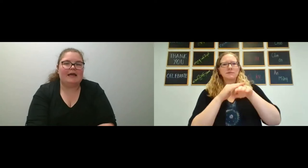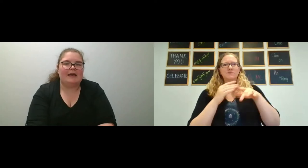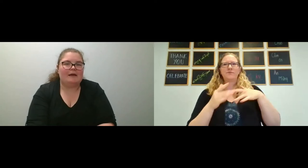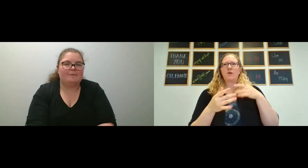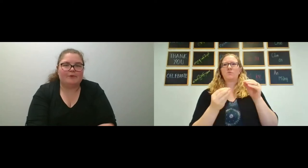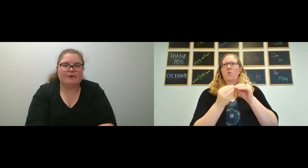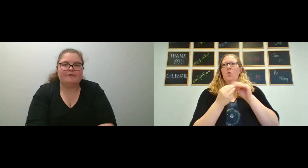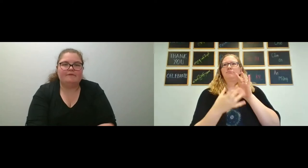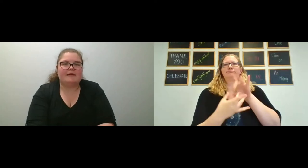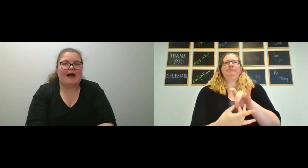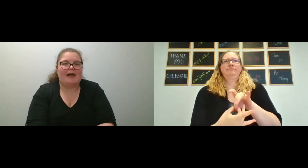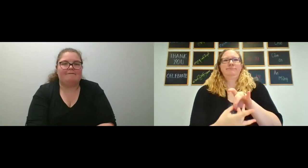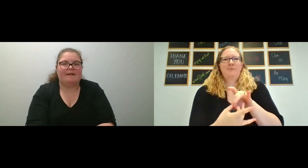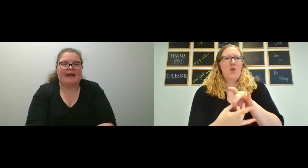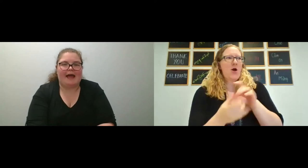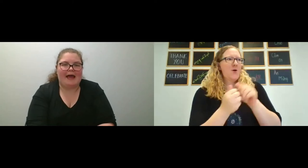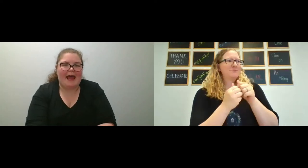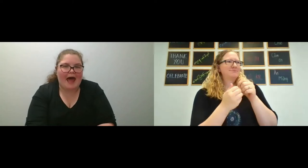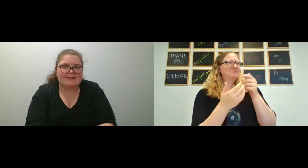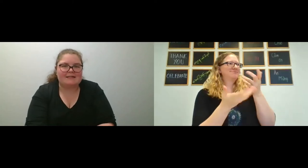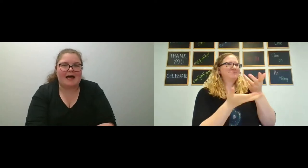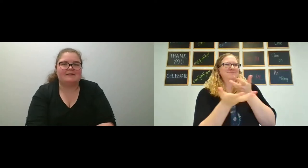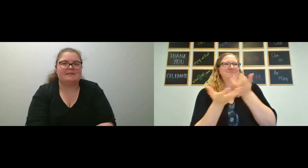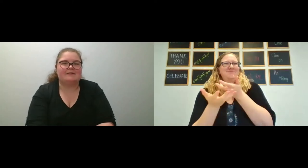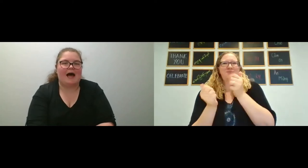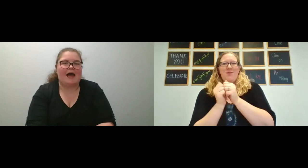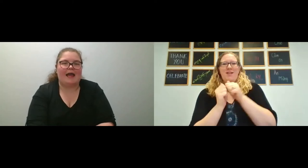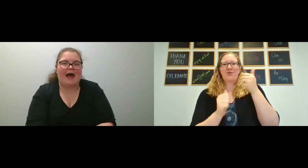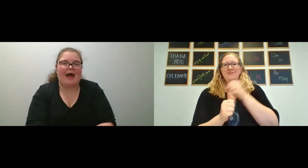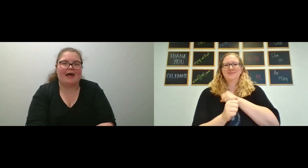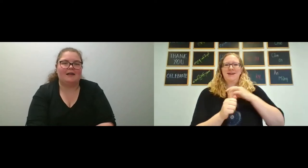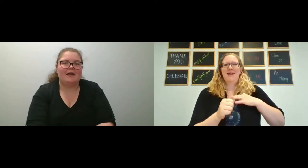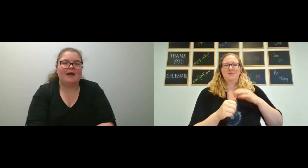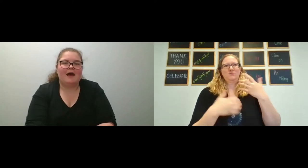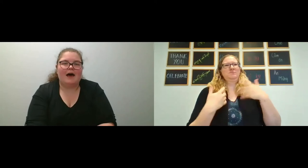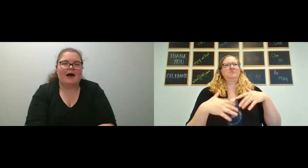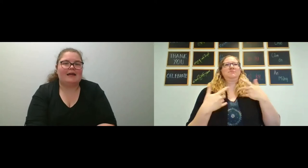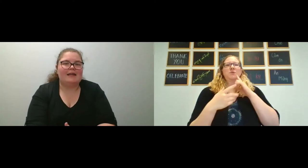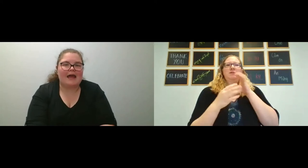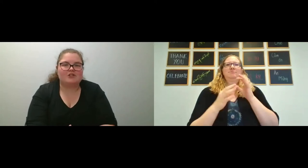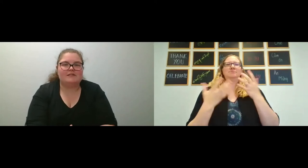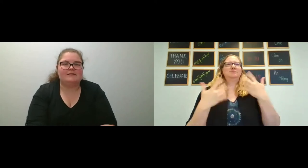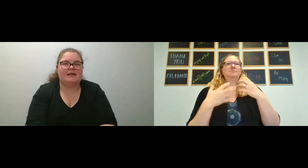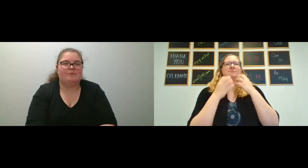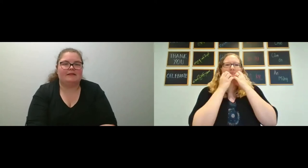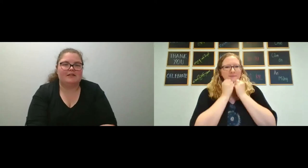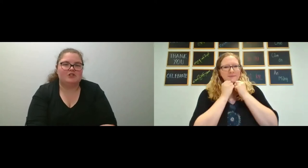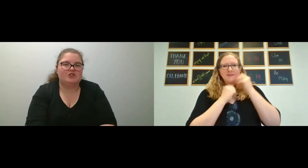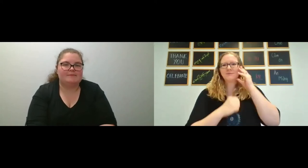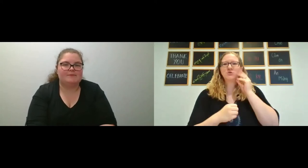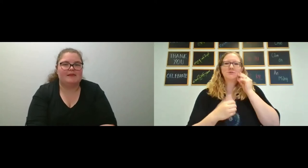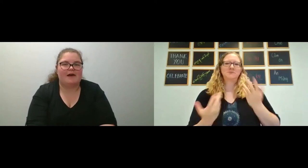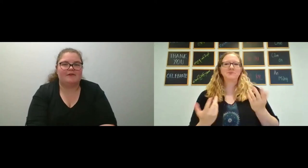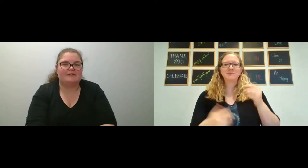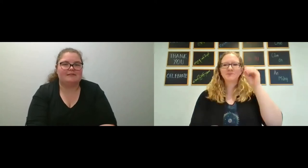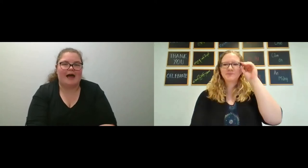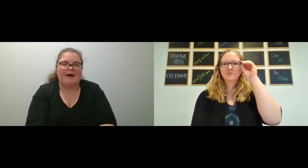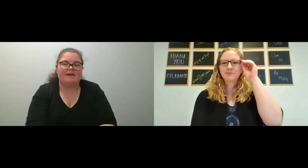It improved. I felt like I had access. I had connections and relationships with other staff,